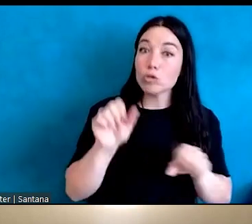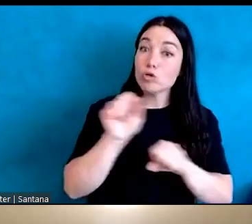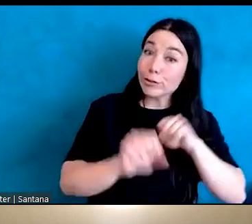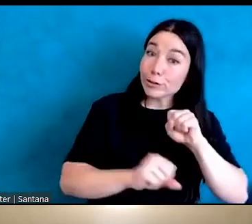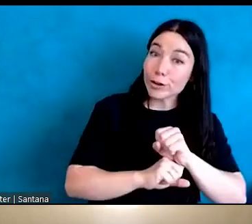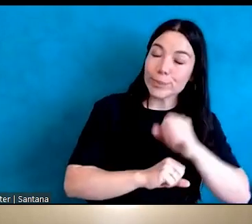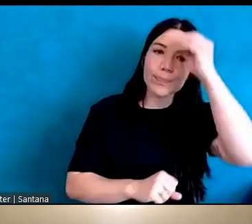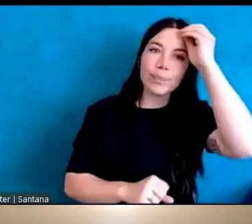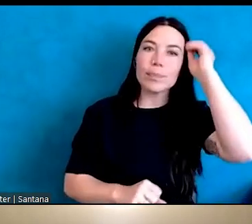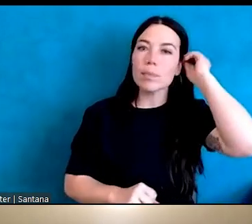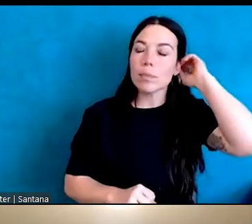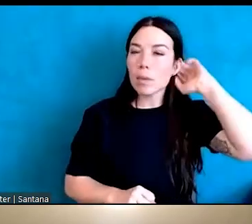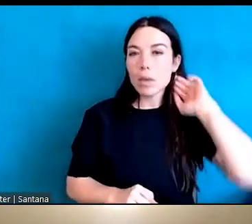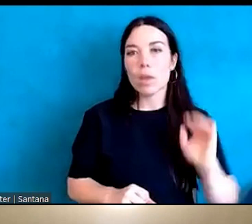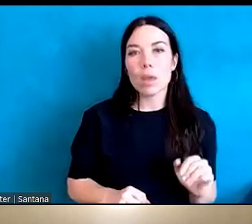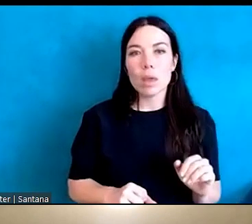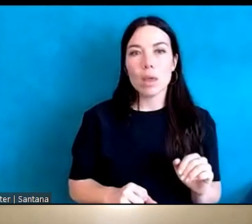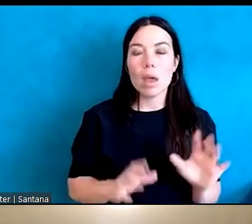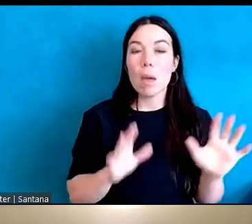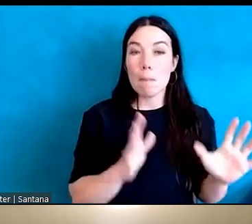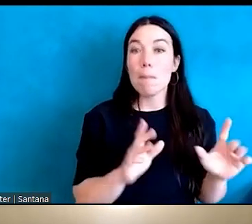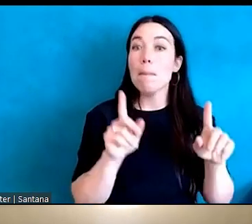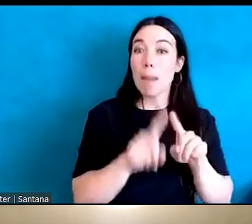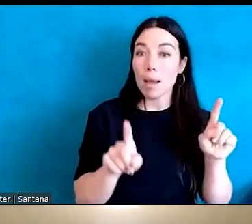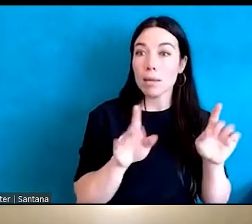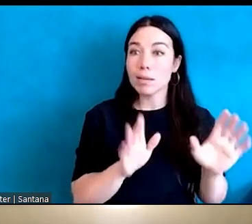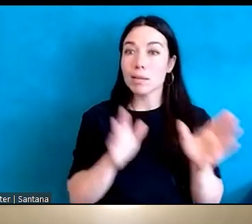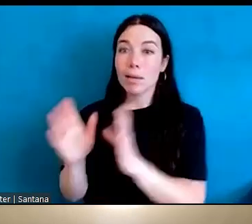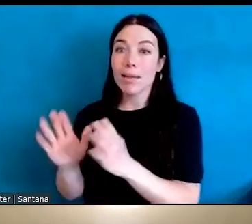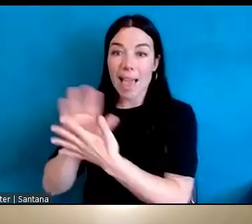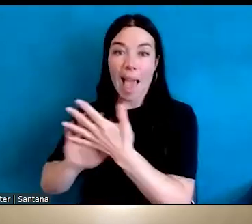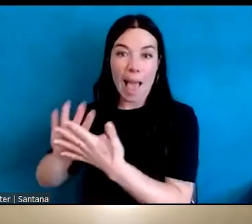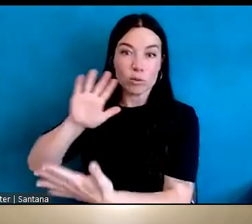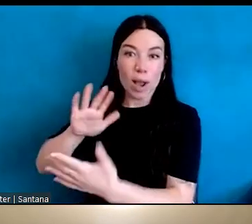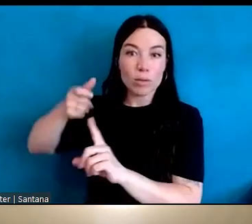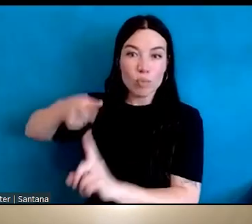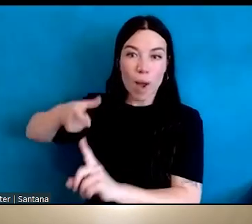the abstract priming is argued to be due to sort of implicit processes or implicit